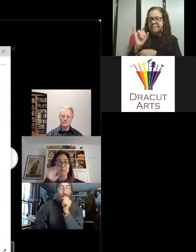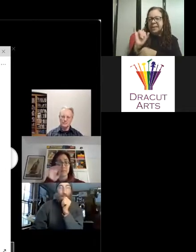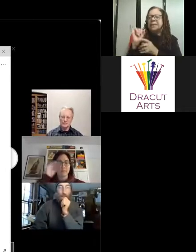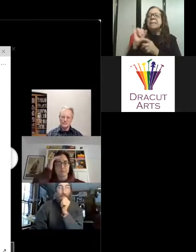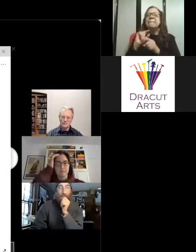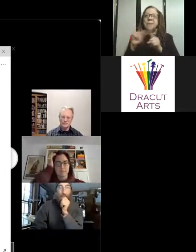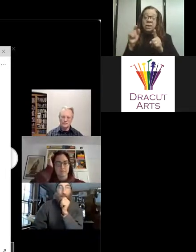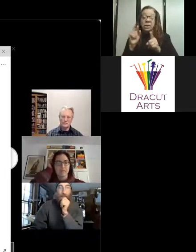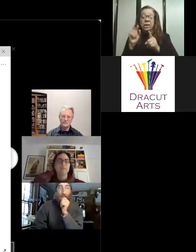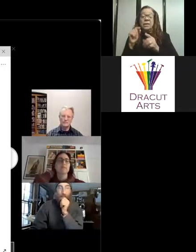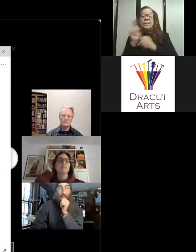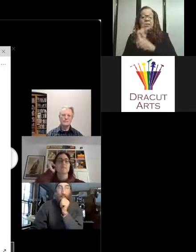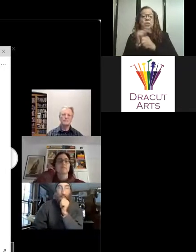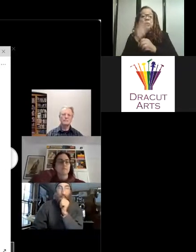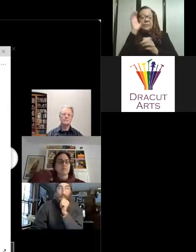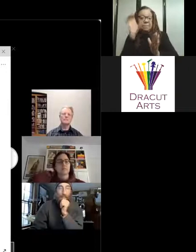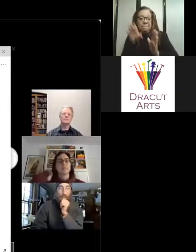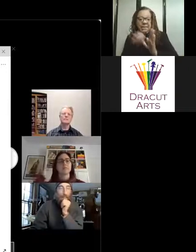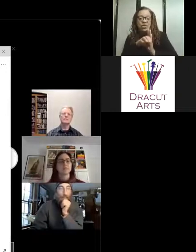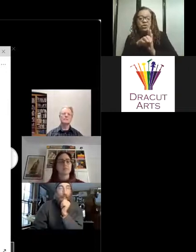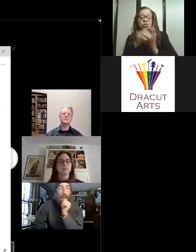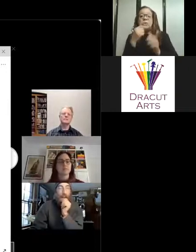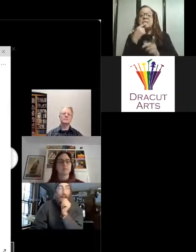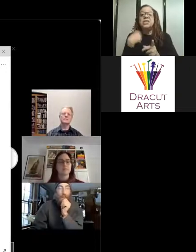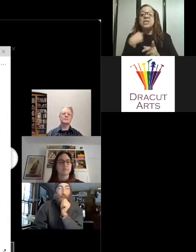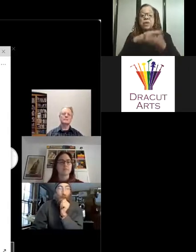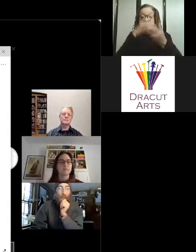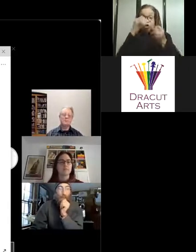let's see what he tells us about these, these students: "Out of 20 of